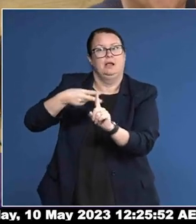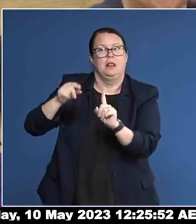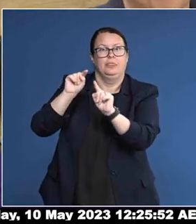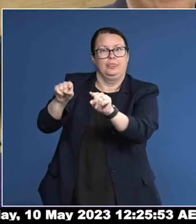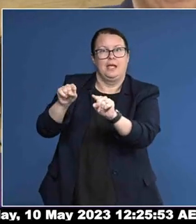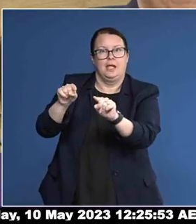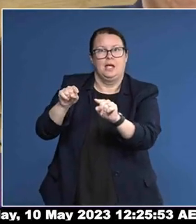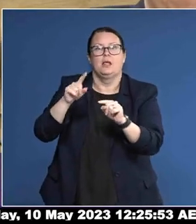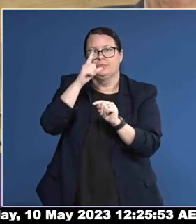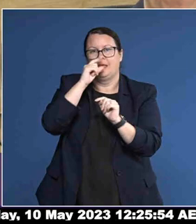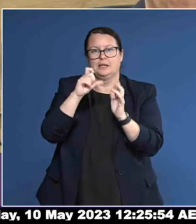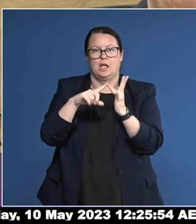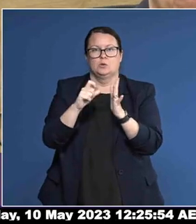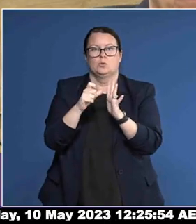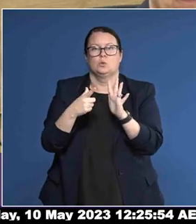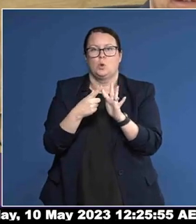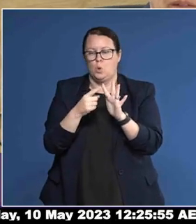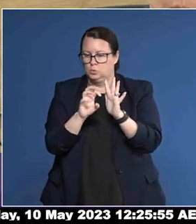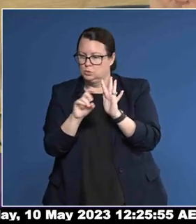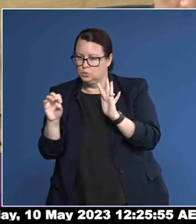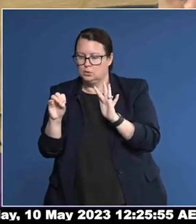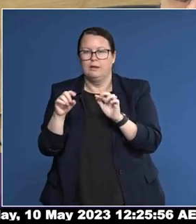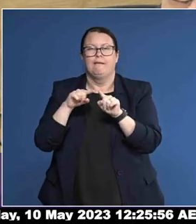responses by reference to that particular incident; is that right?